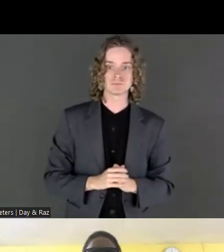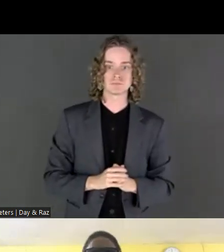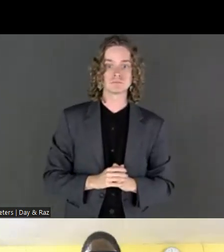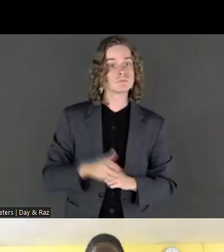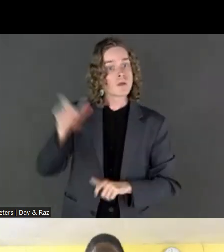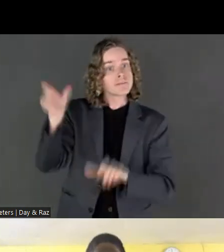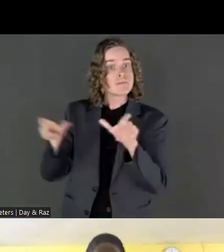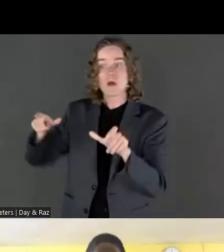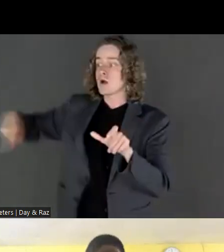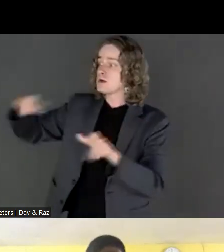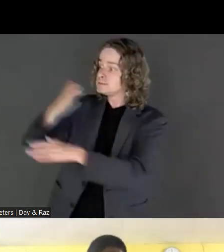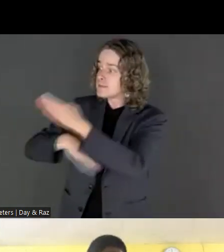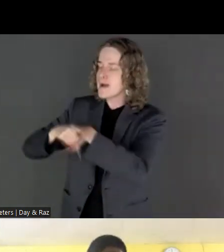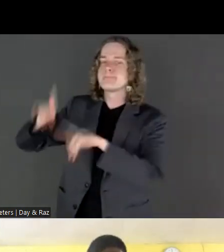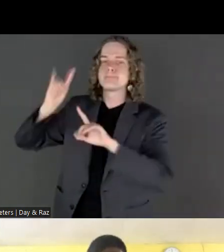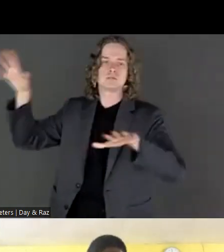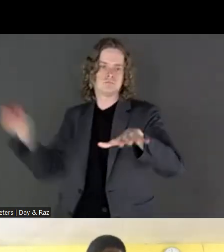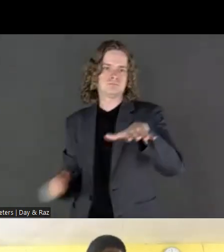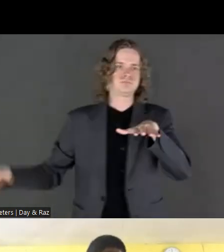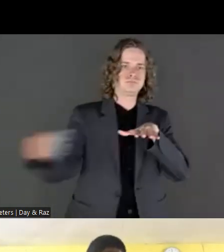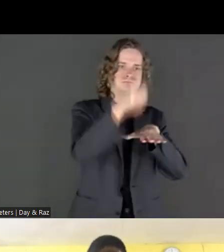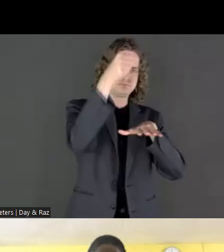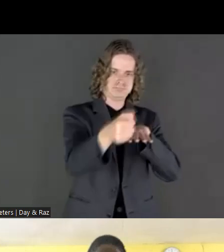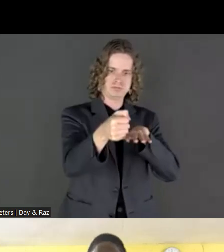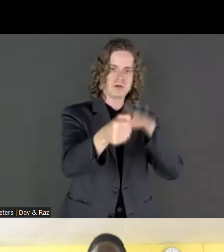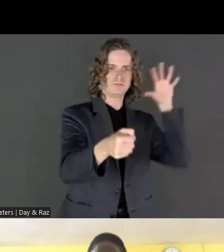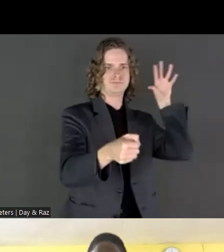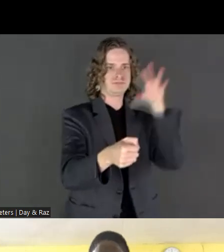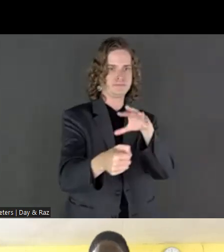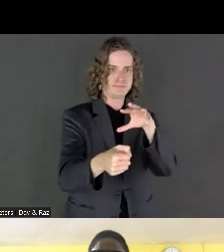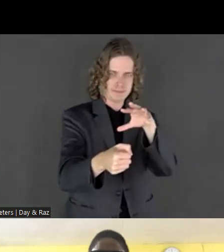OPDs provide a vital link between humanitarian response efforts and persons with disabilities.